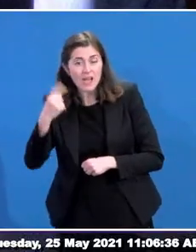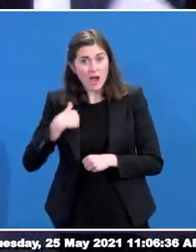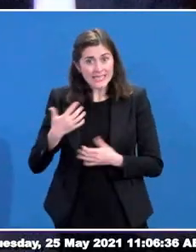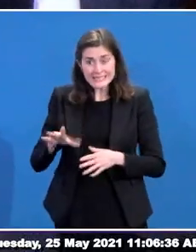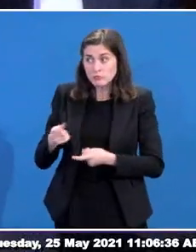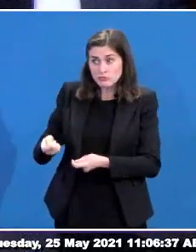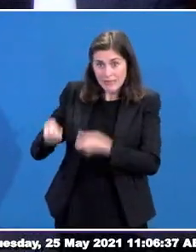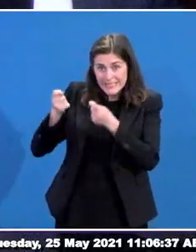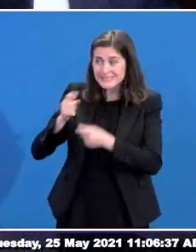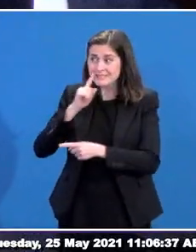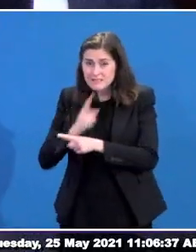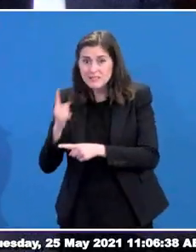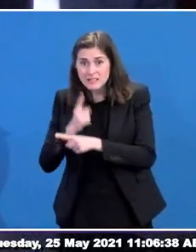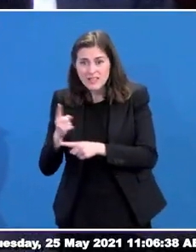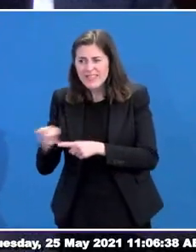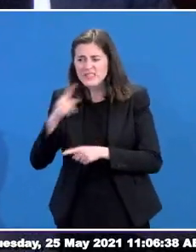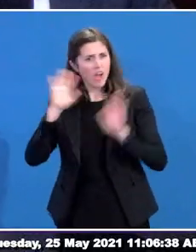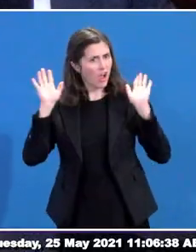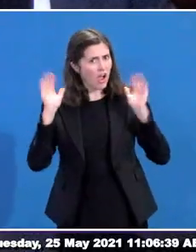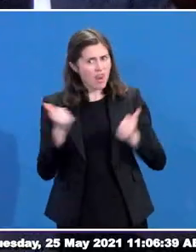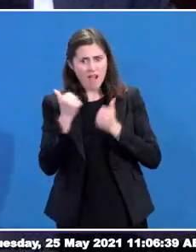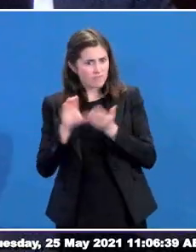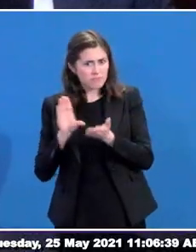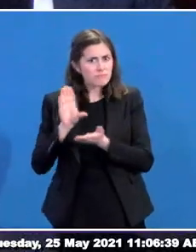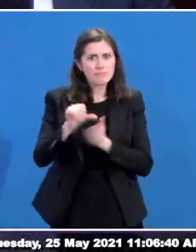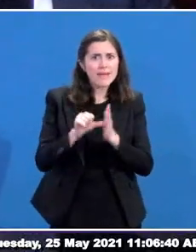because, no, we fund advocacy but it's useless for us.